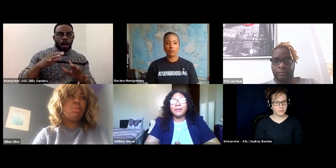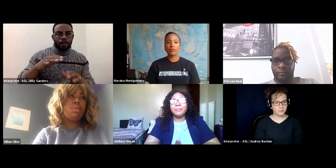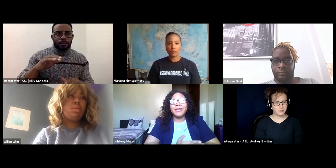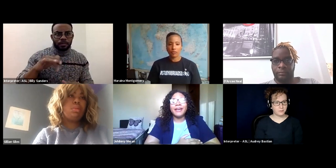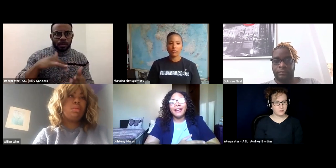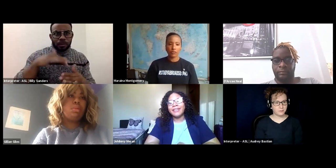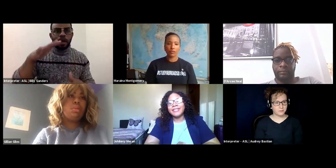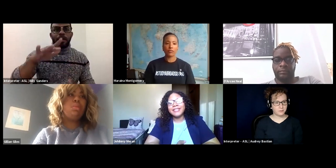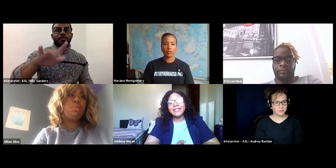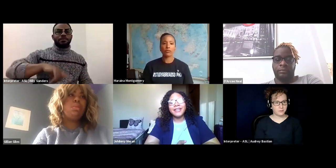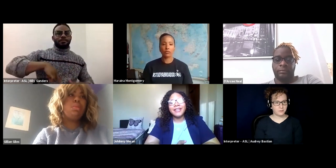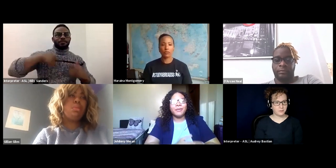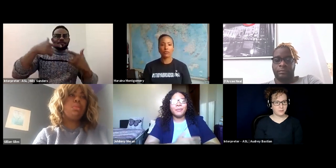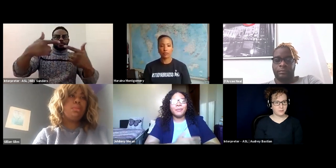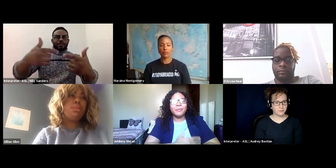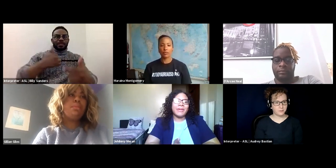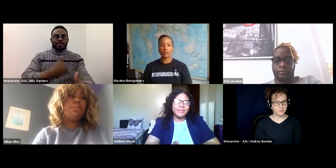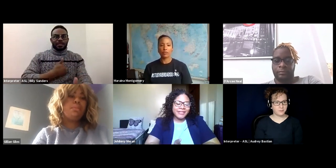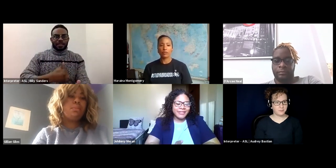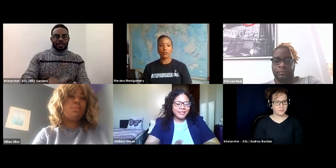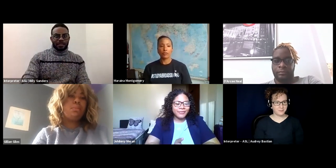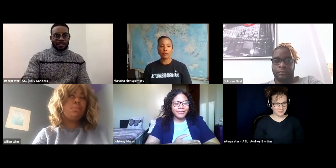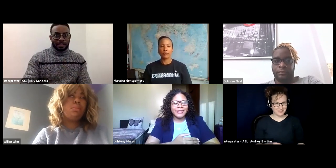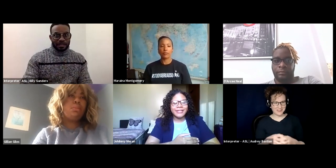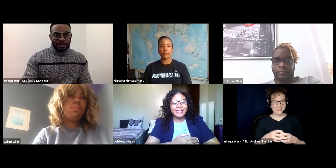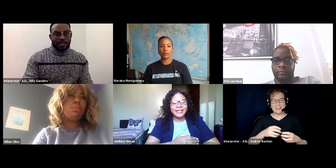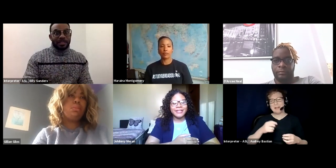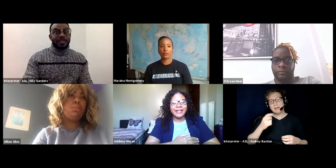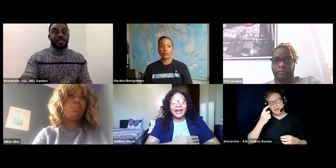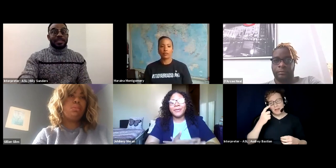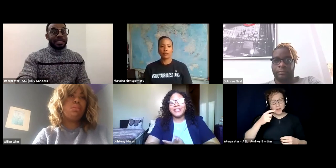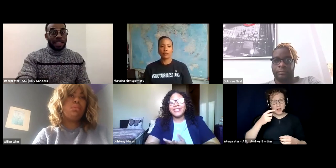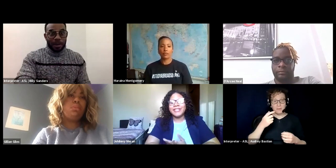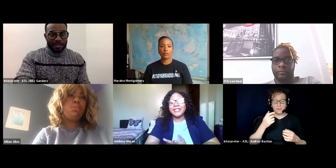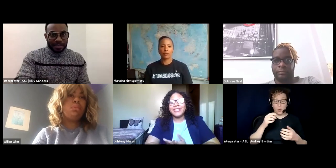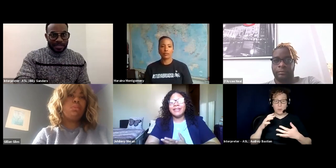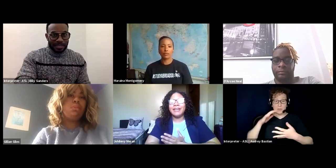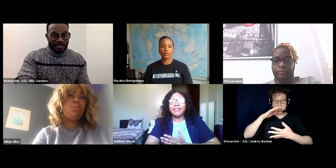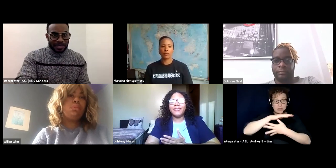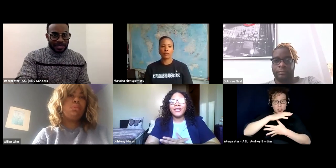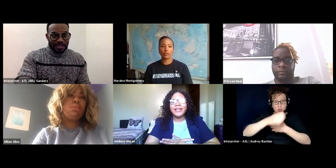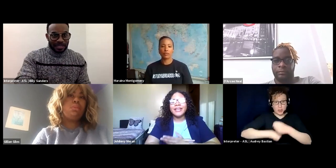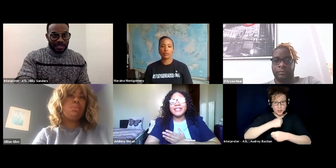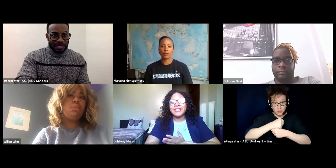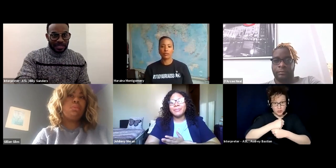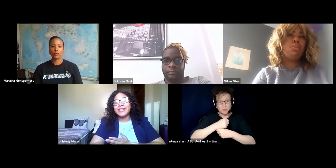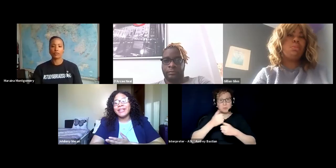abroad. And one of the main reasons for this is that I was not seeing enough accessibility